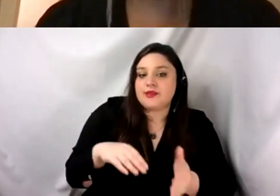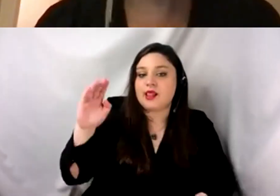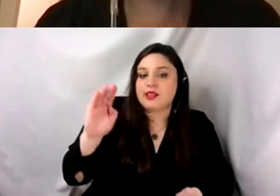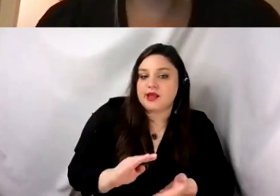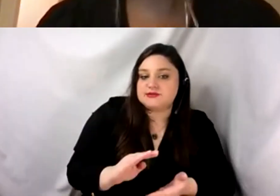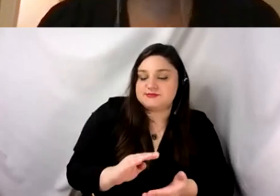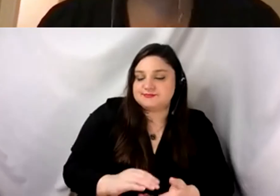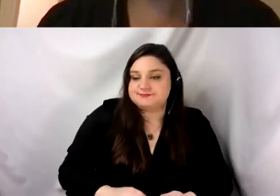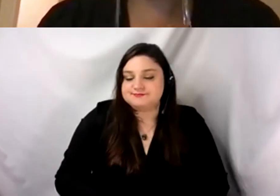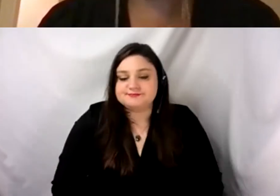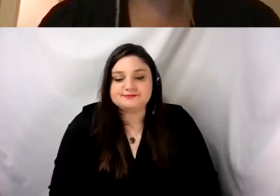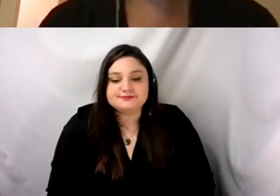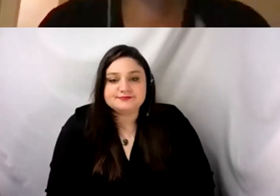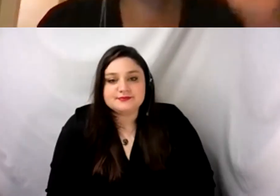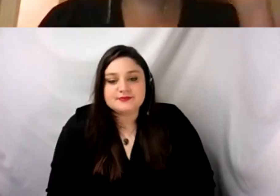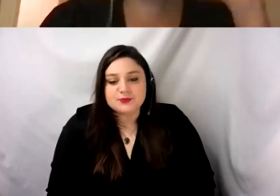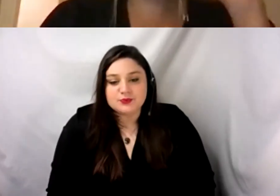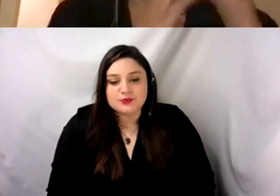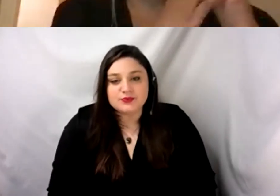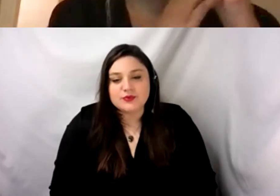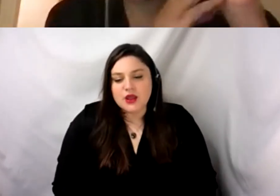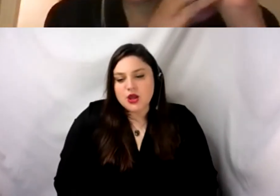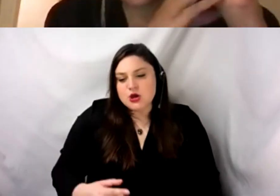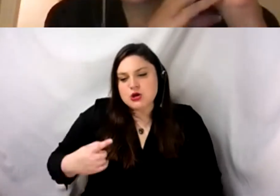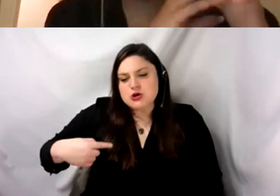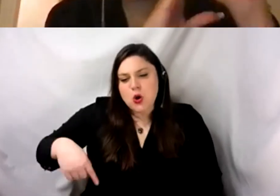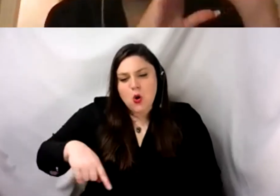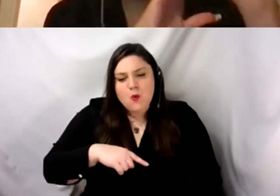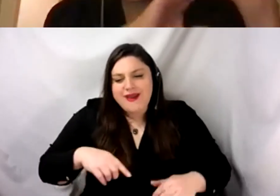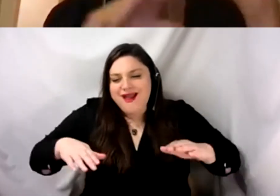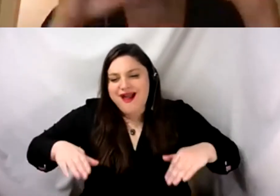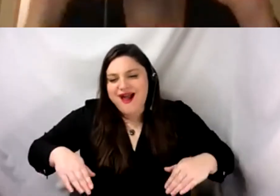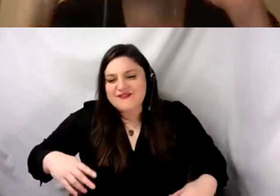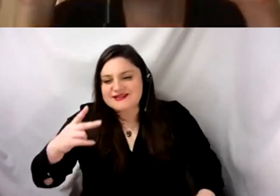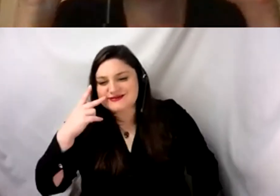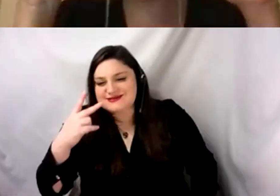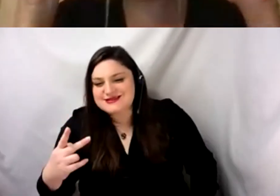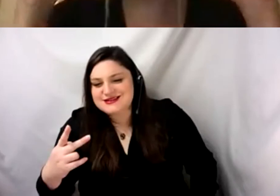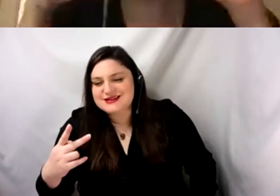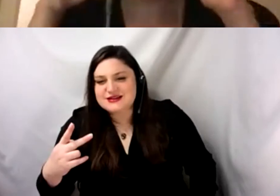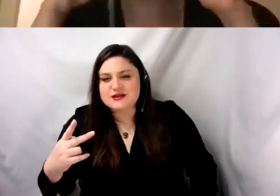corollary between vaccine requirements and low ticket sales. I think low ticket sales are more of a reflection